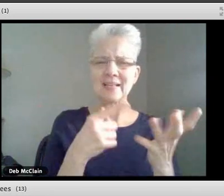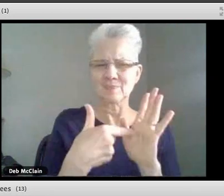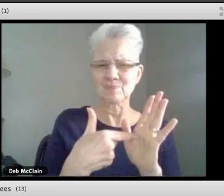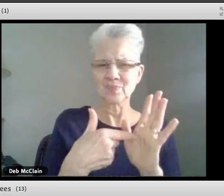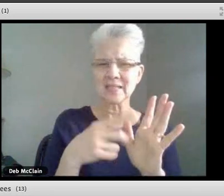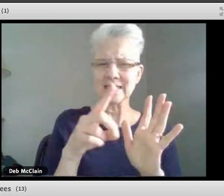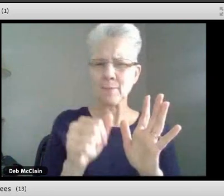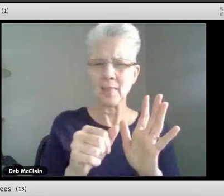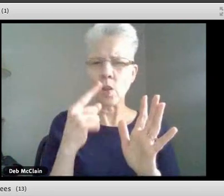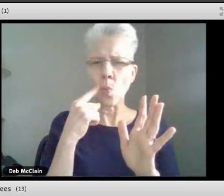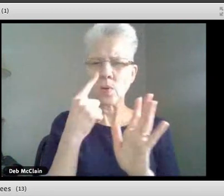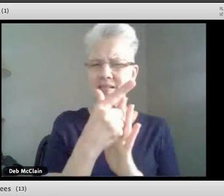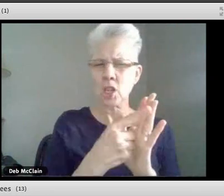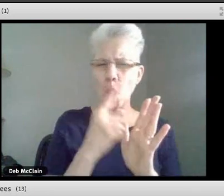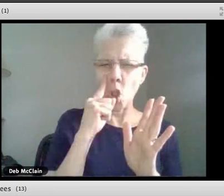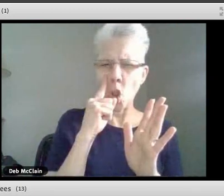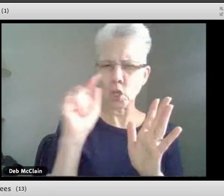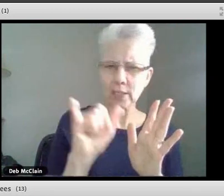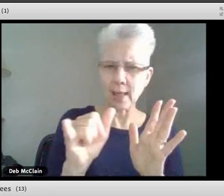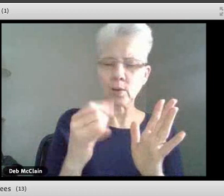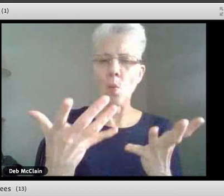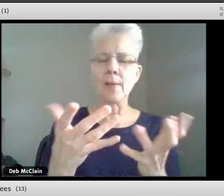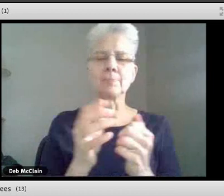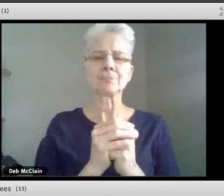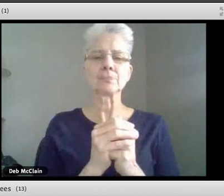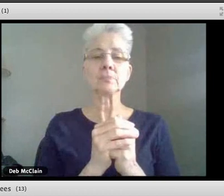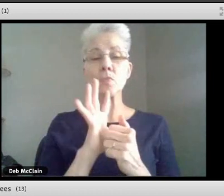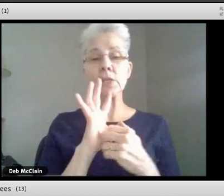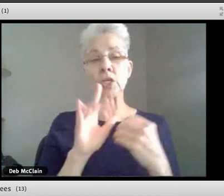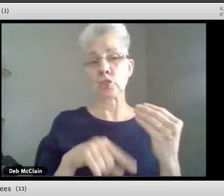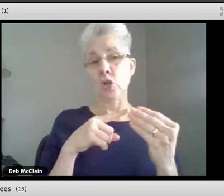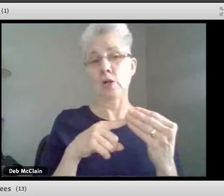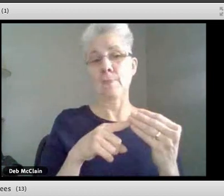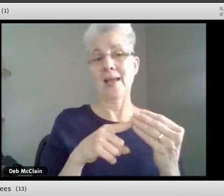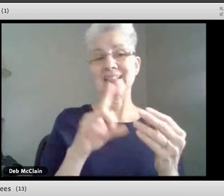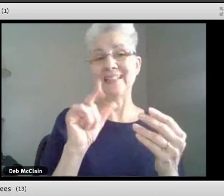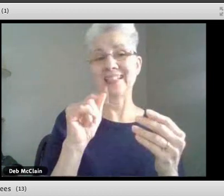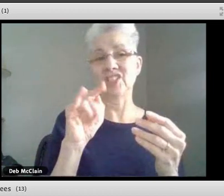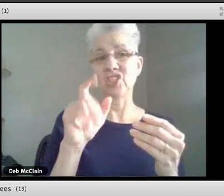And so when we talk about the digital divide, and you guys have probably already figured out what this is,